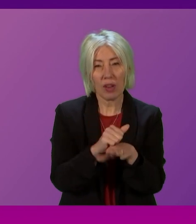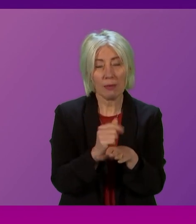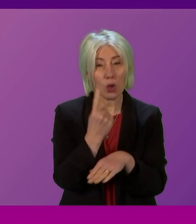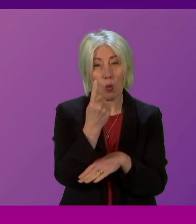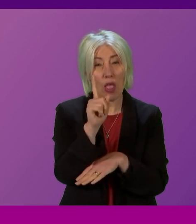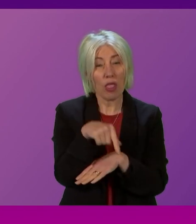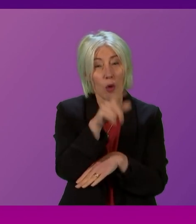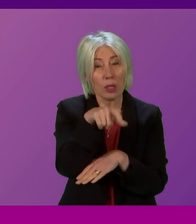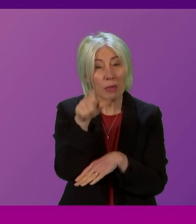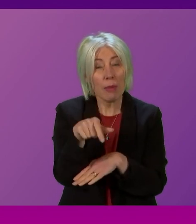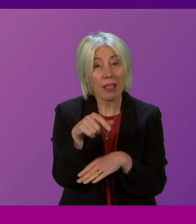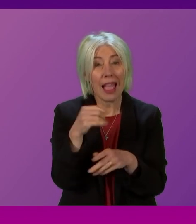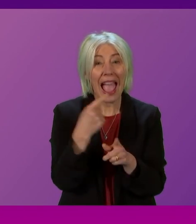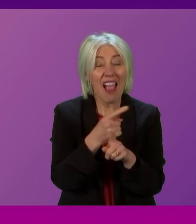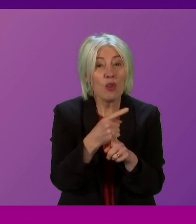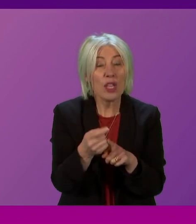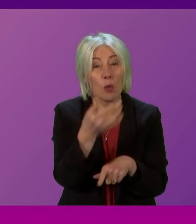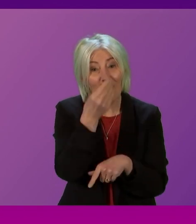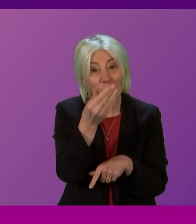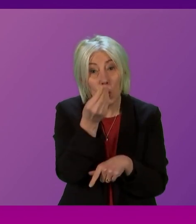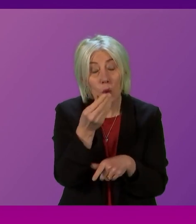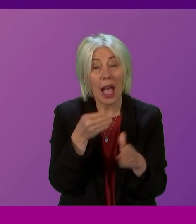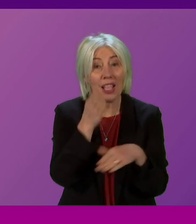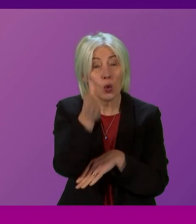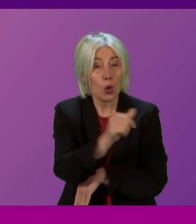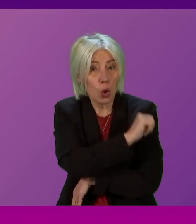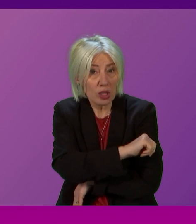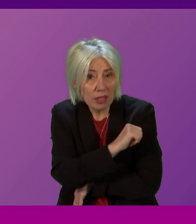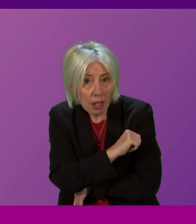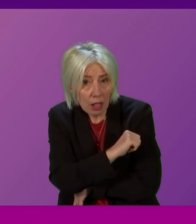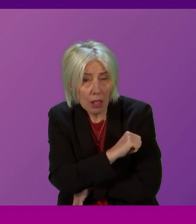a week were admitted to our hospitals with flu, and anybody who says that that is not